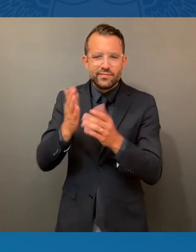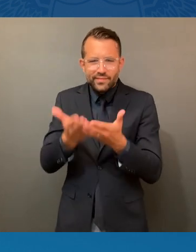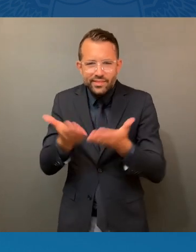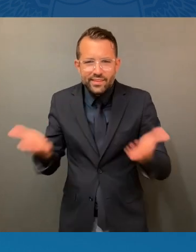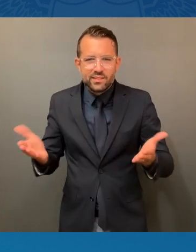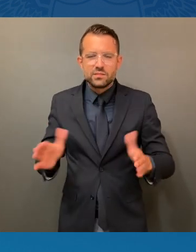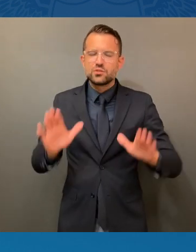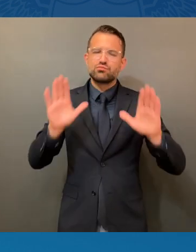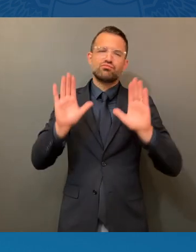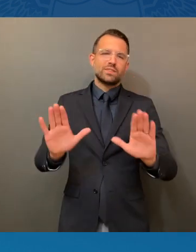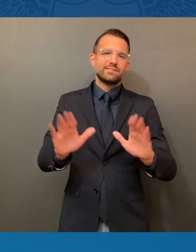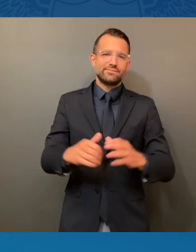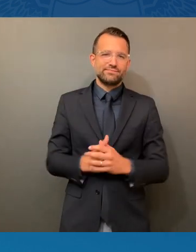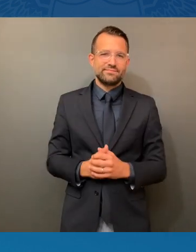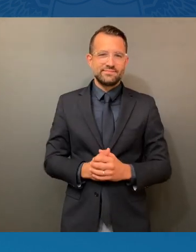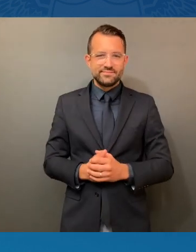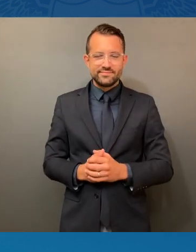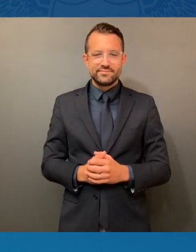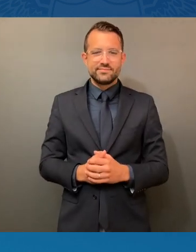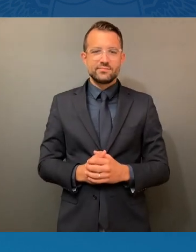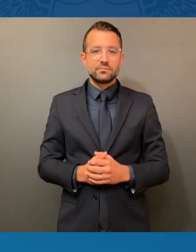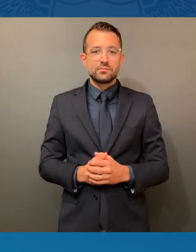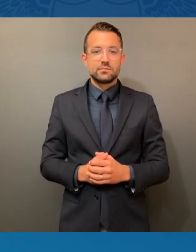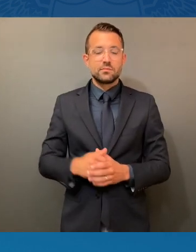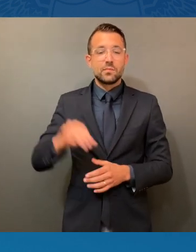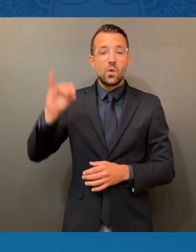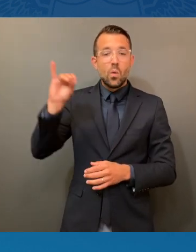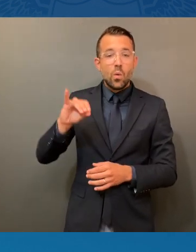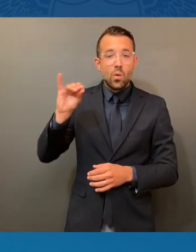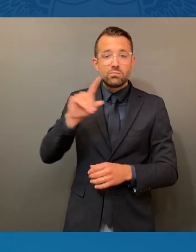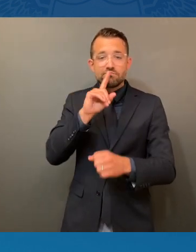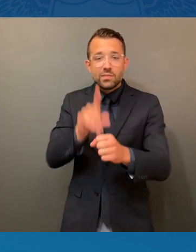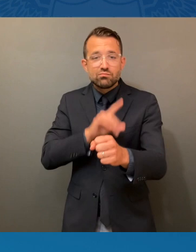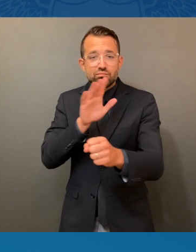Oakland Promise CEO, Sandra Ernst, thank you for your leadership.